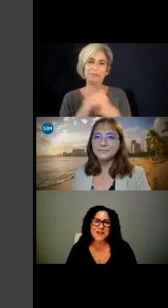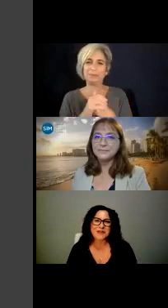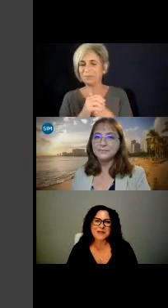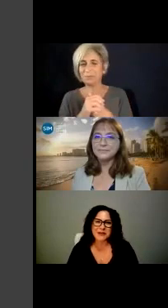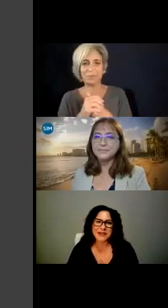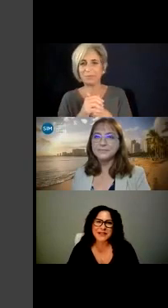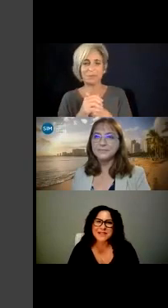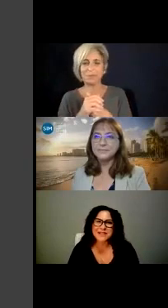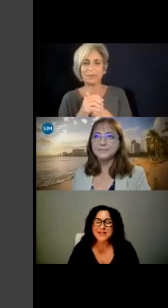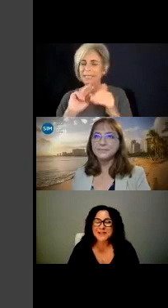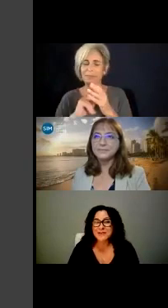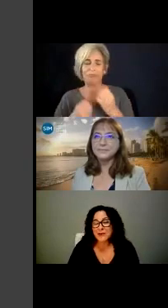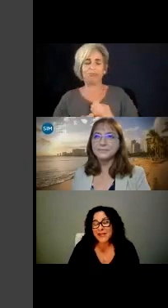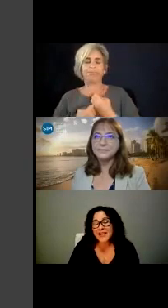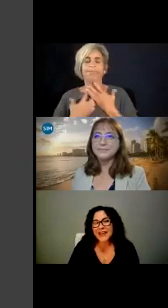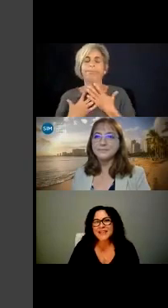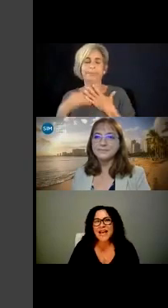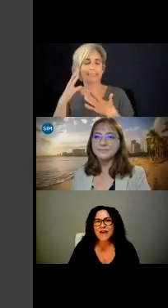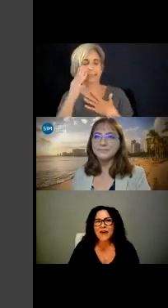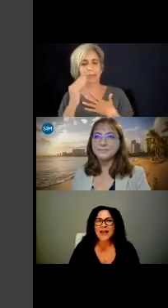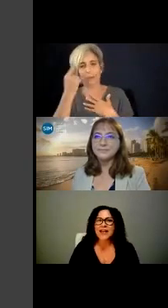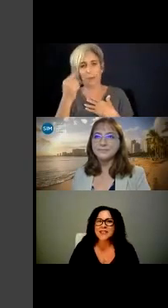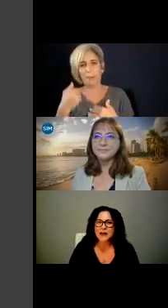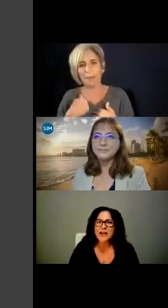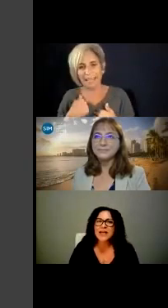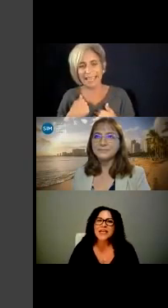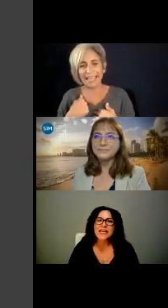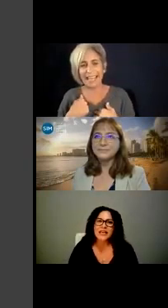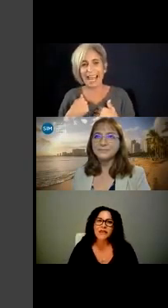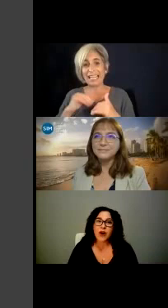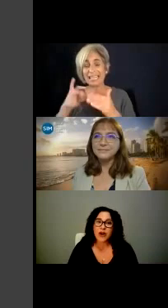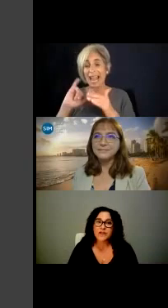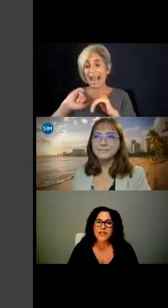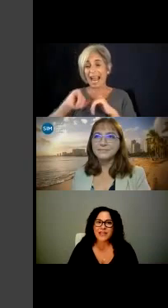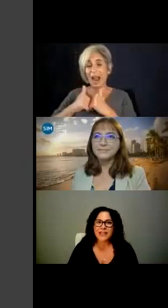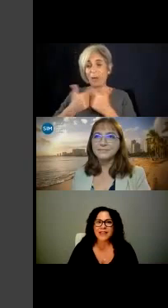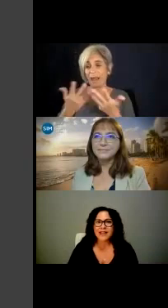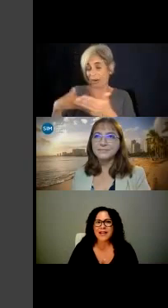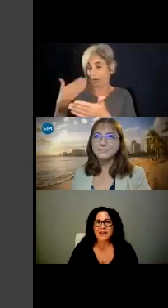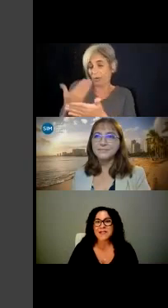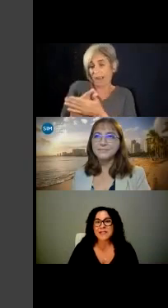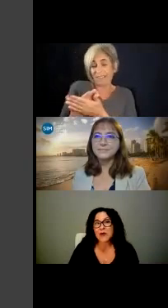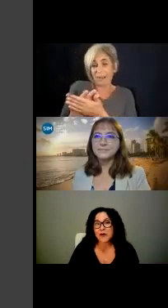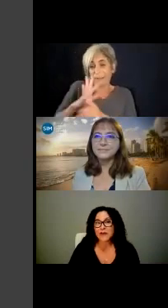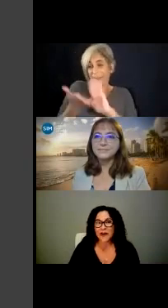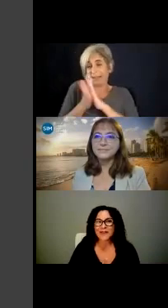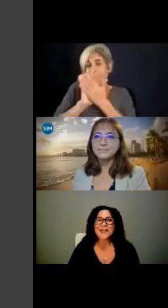for me and it's how I ended up getting involved in SIM overall.